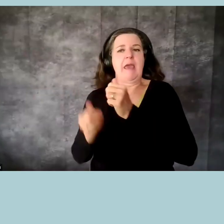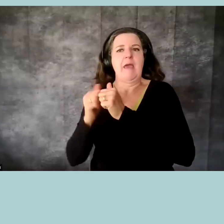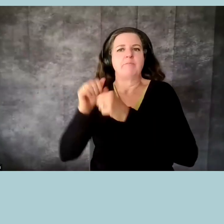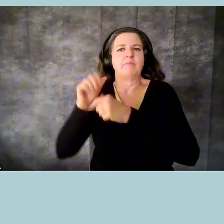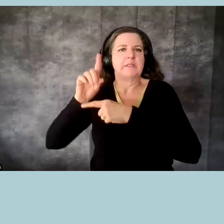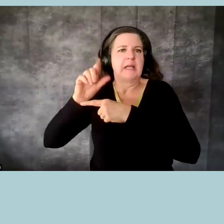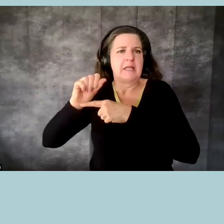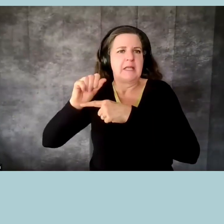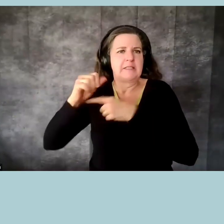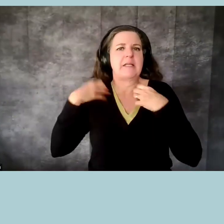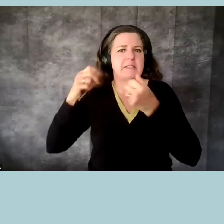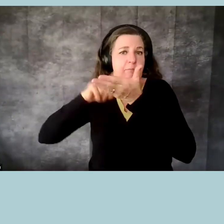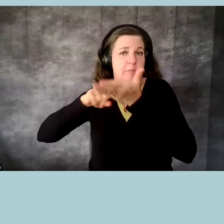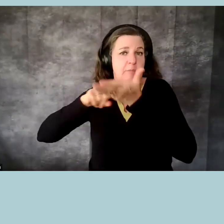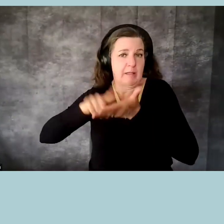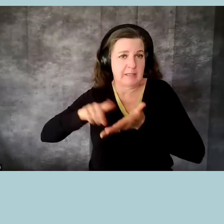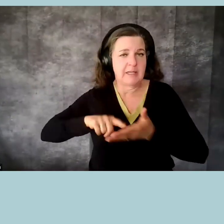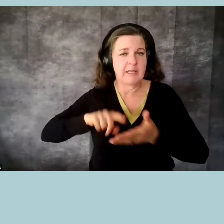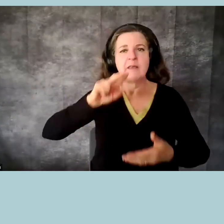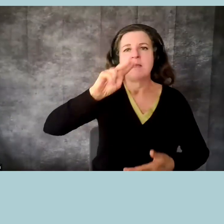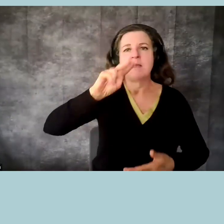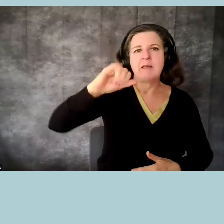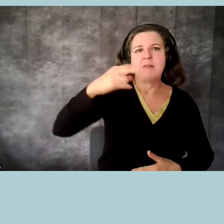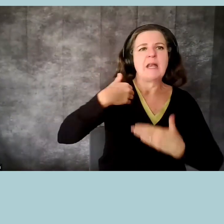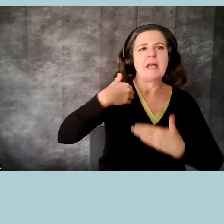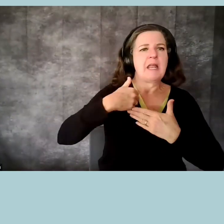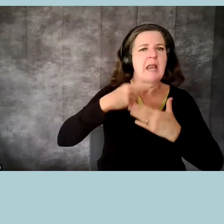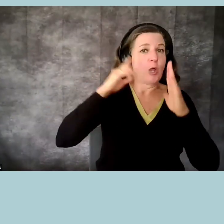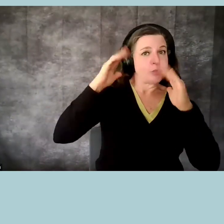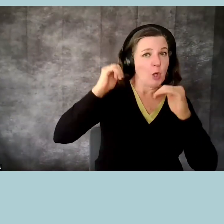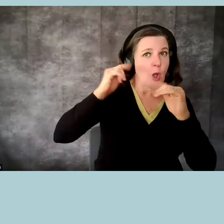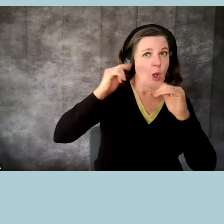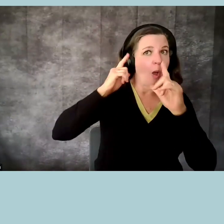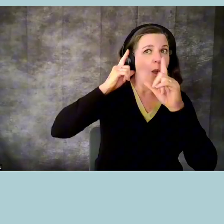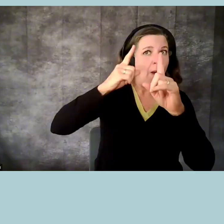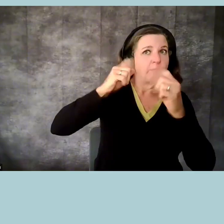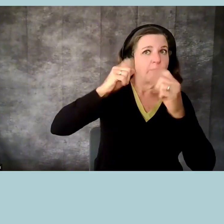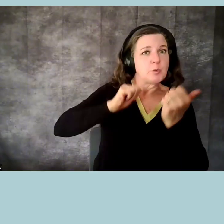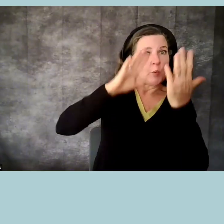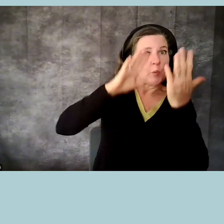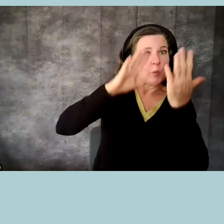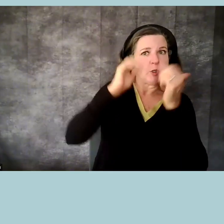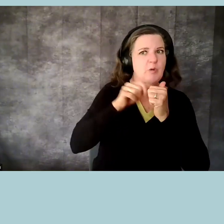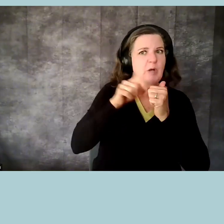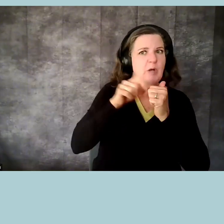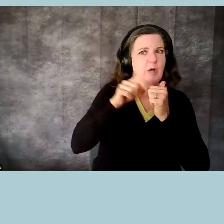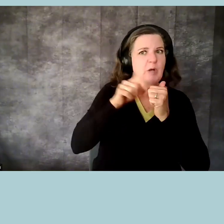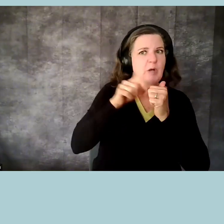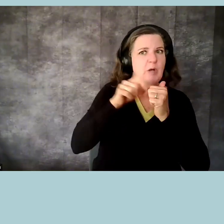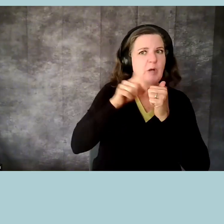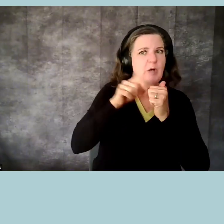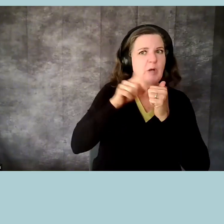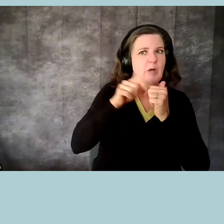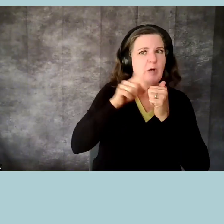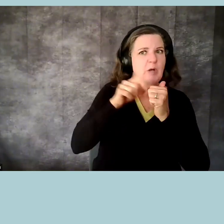NIH hopes to address with the support of this plan? Yeah, no, great question. I'll try to keep my answer